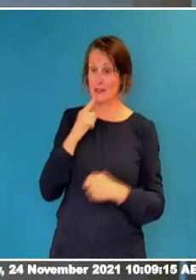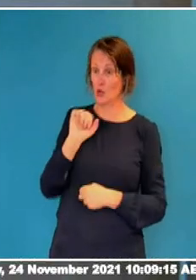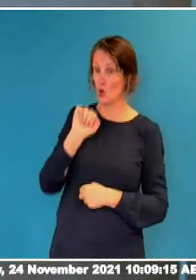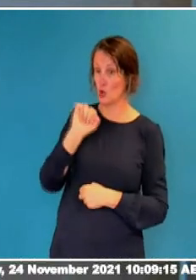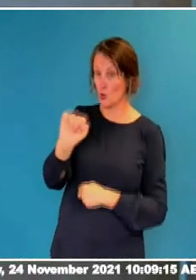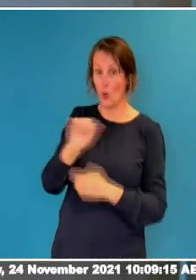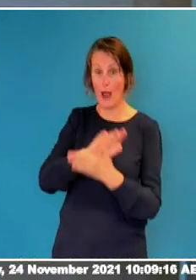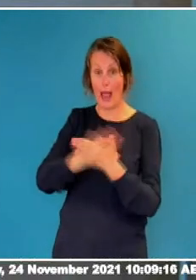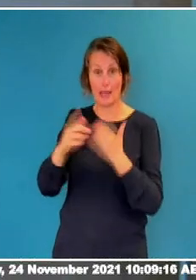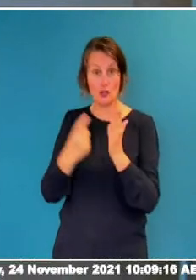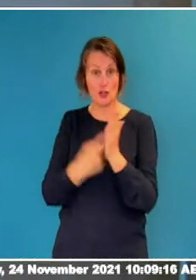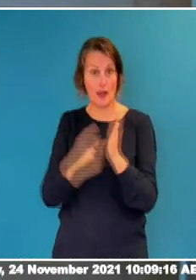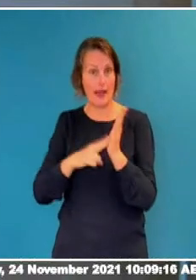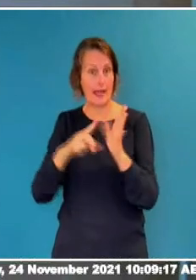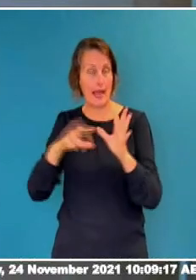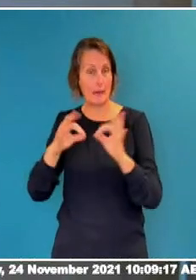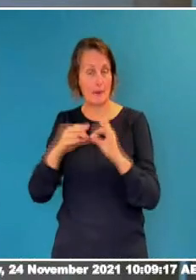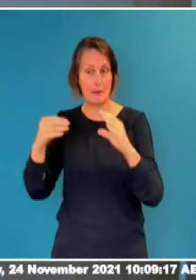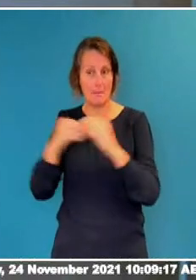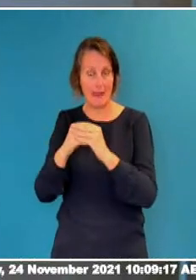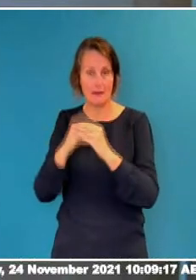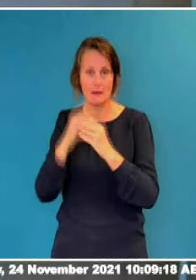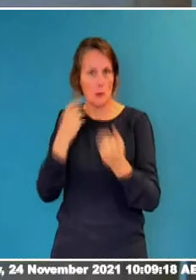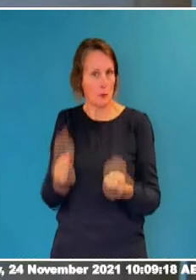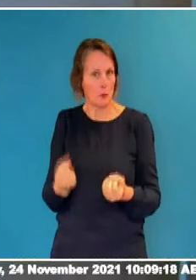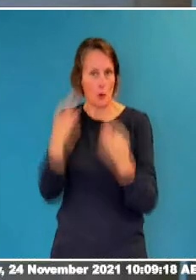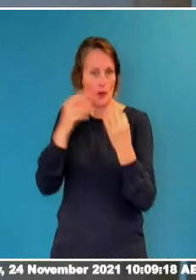HR system doesn't record the number of people with disability; that's correct?